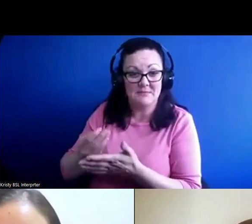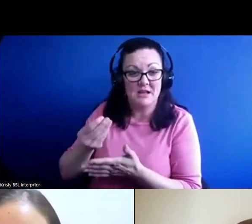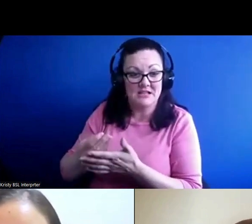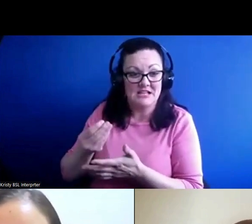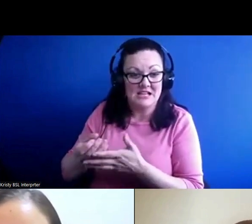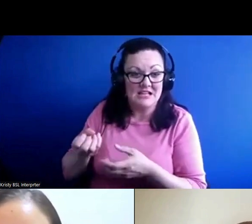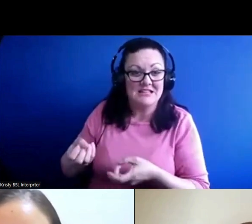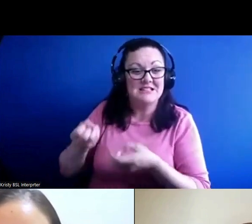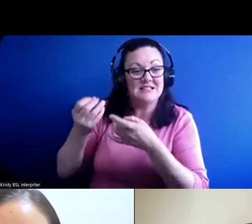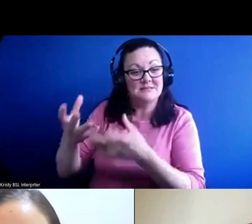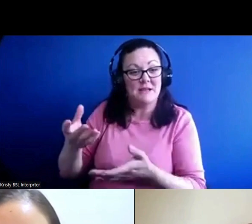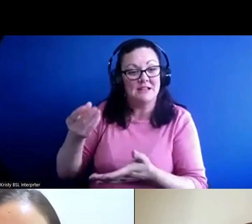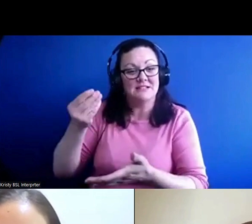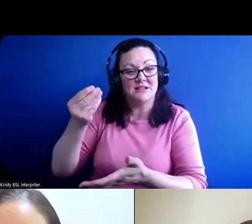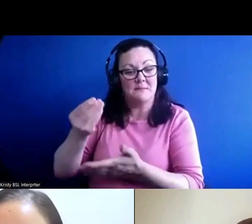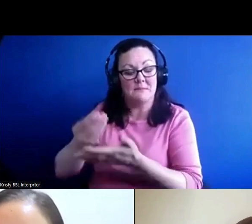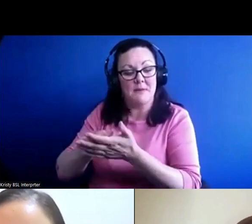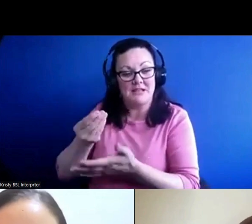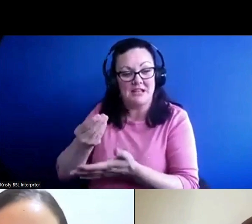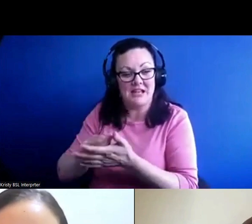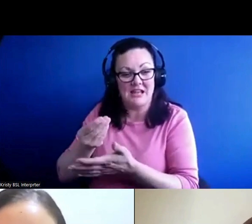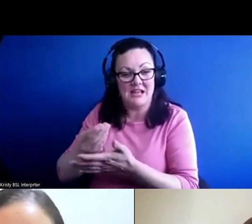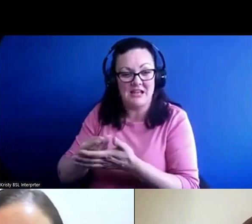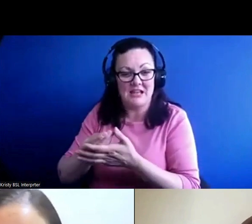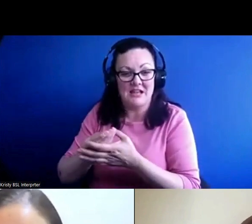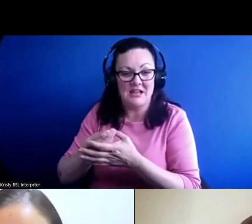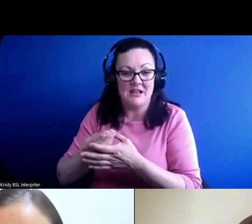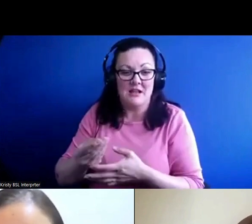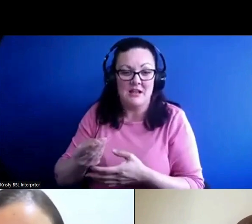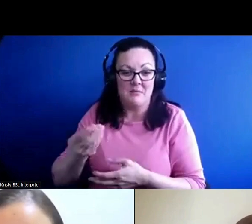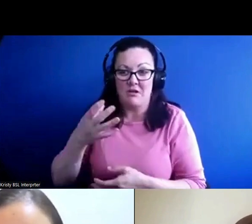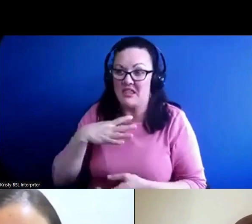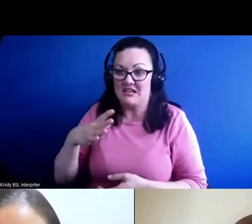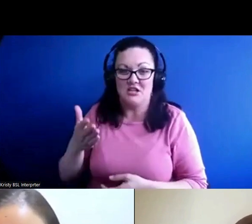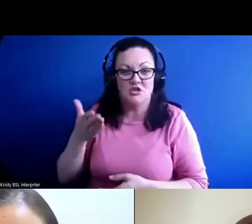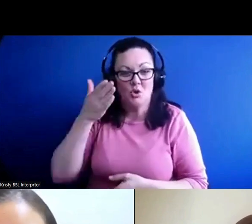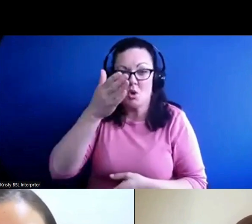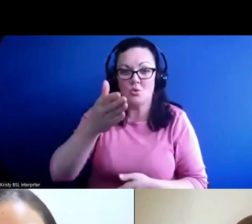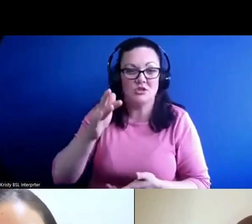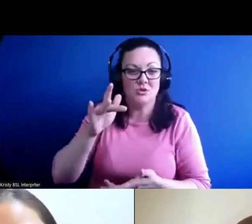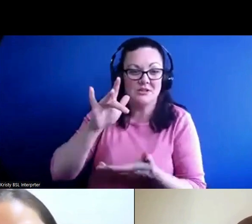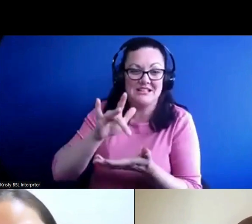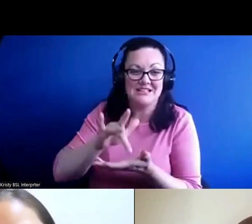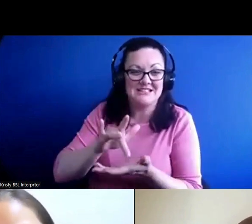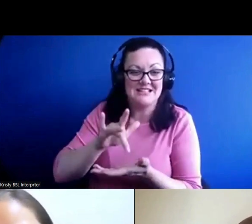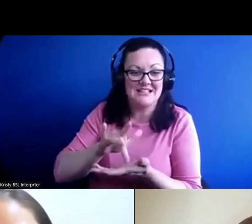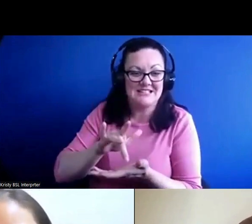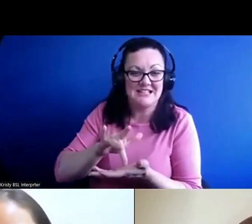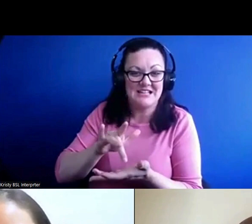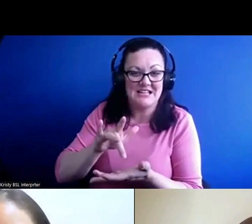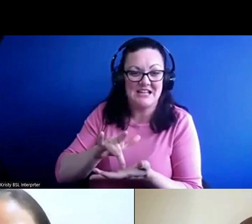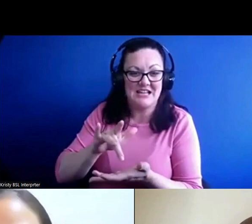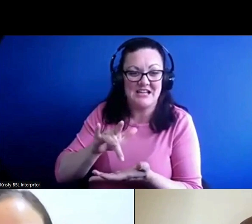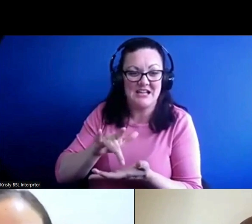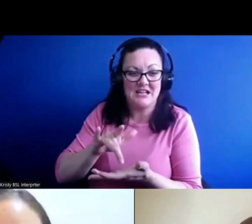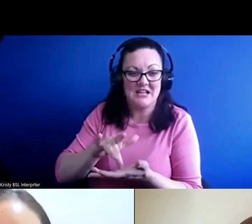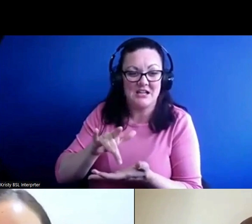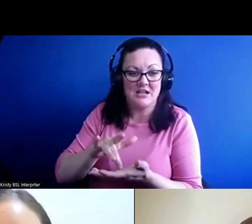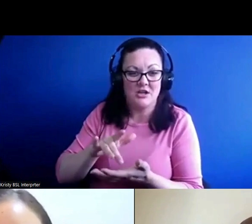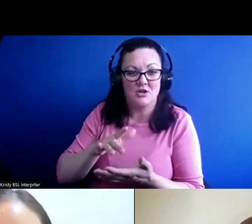they need to like go to the city to get like data about